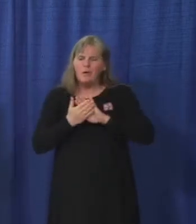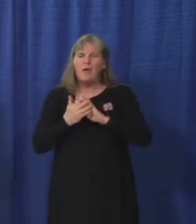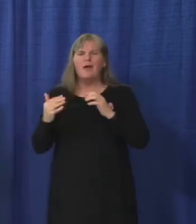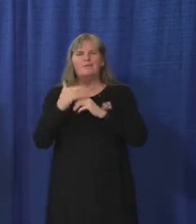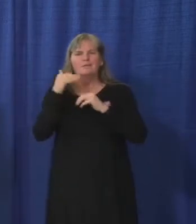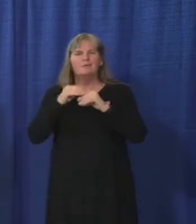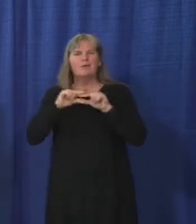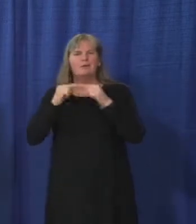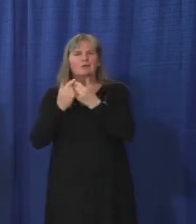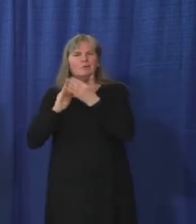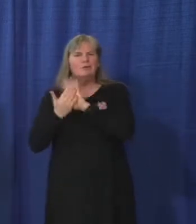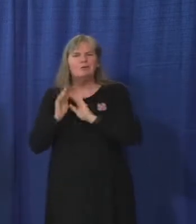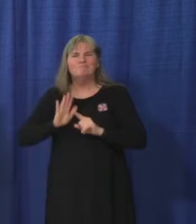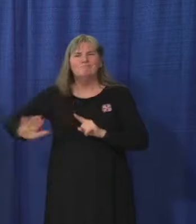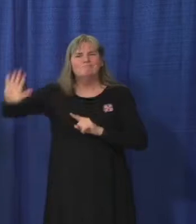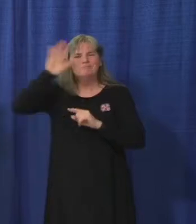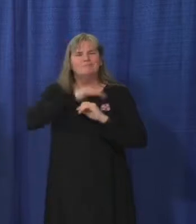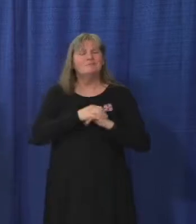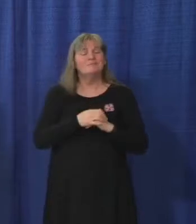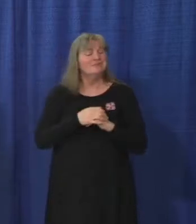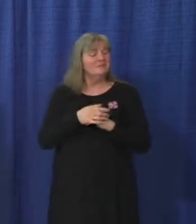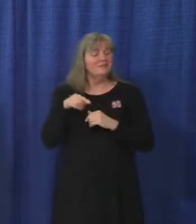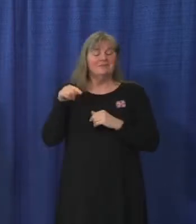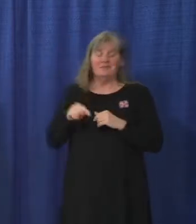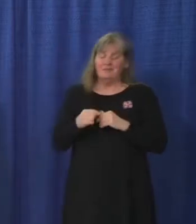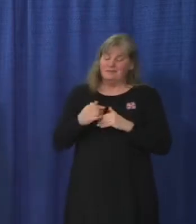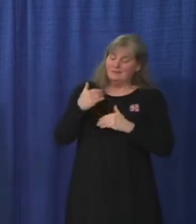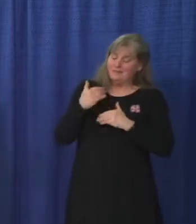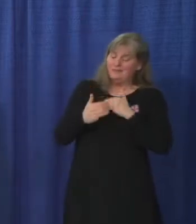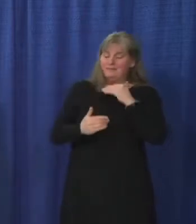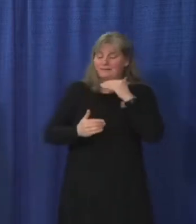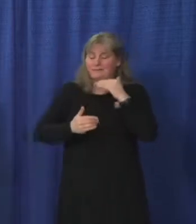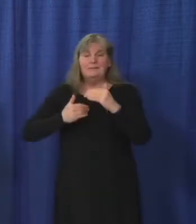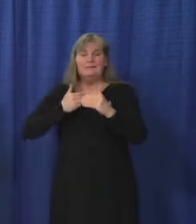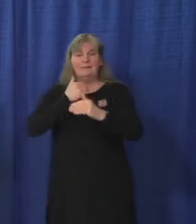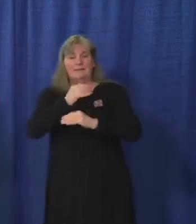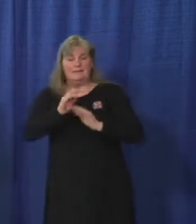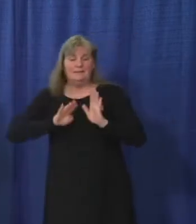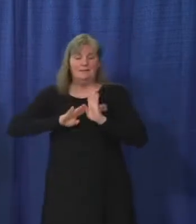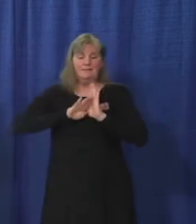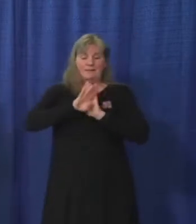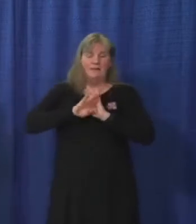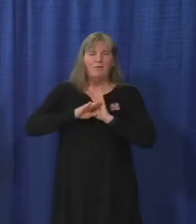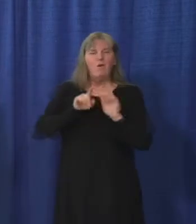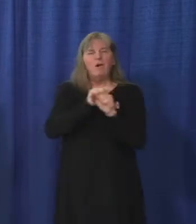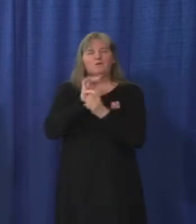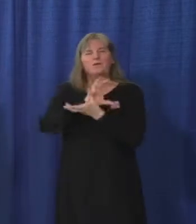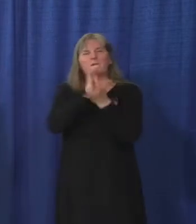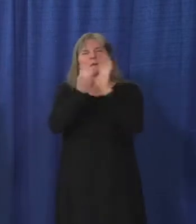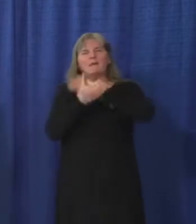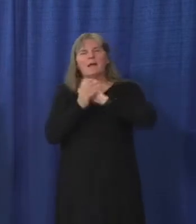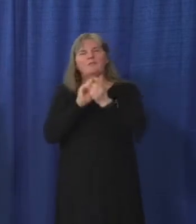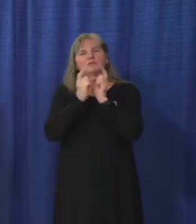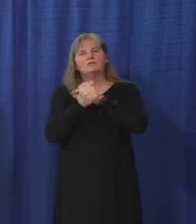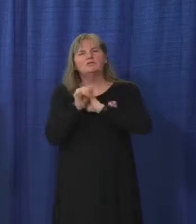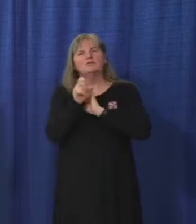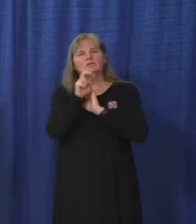opportunity to drive progress on our climate commitments and continue our transition to a low carbon economy.